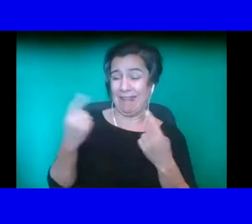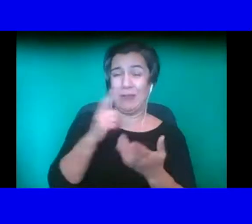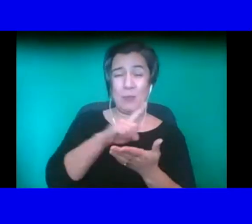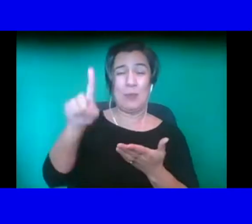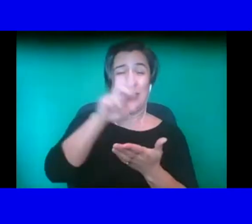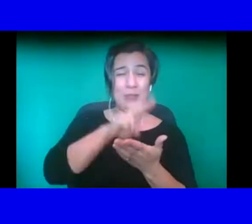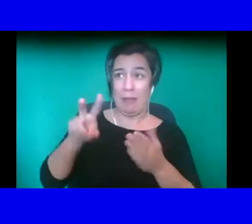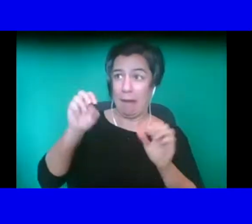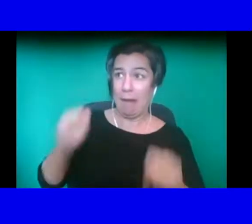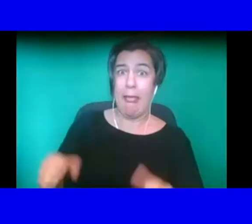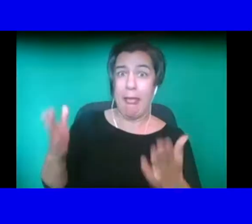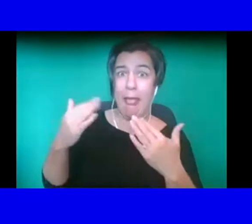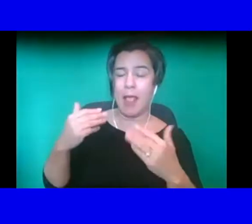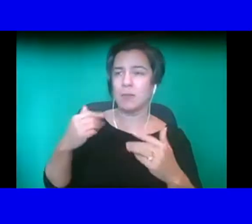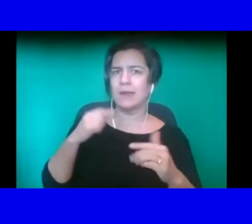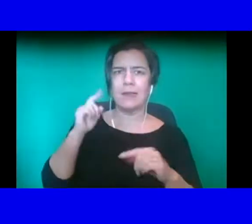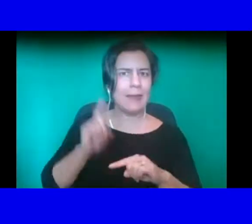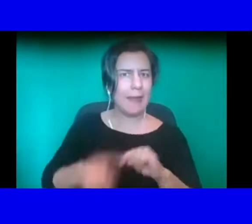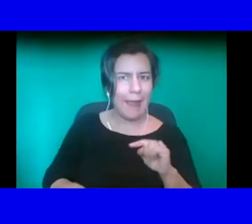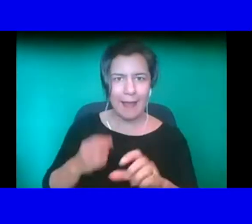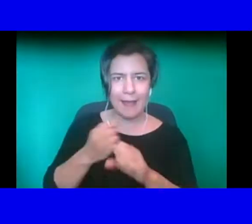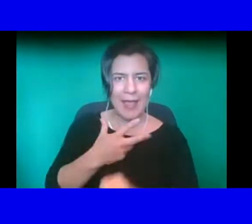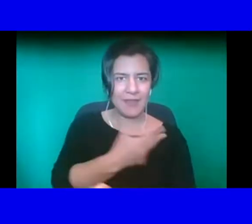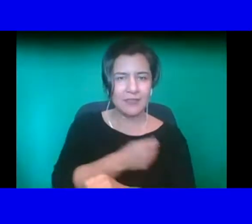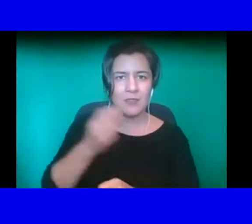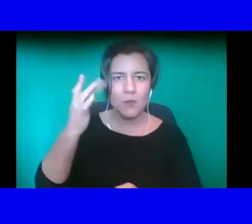who have been unable to get a vaccine because they can't leave their home.